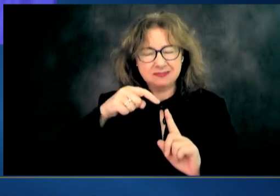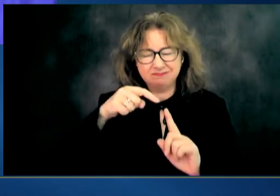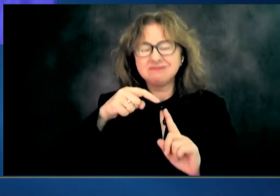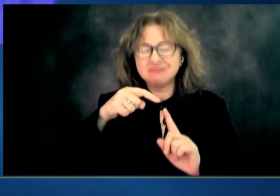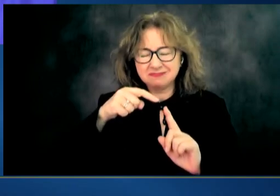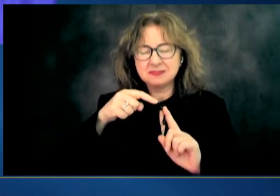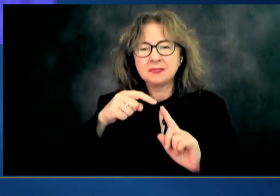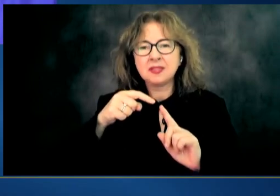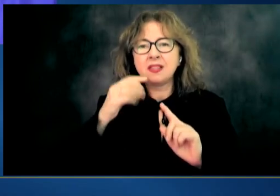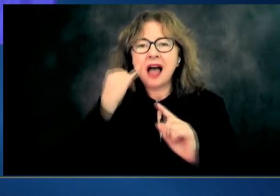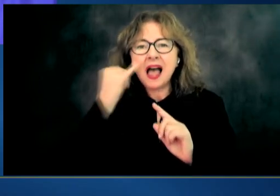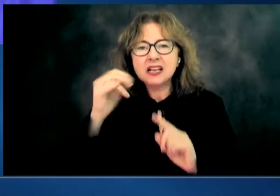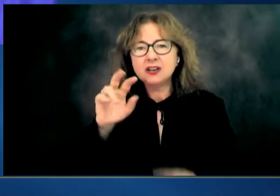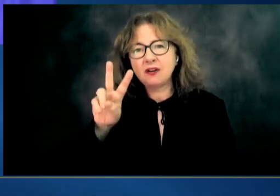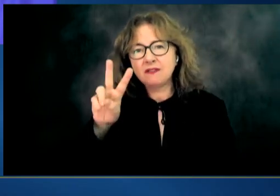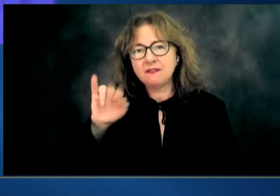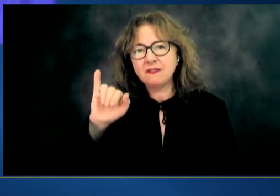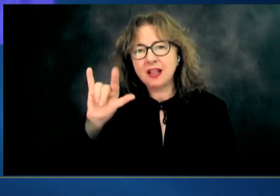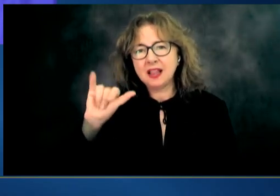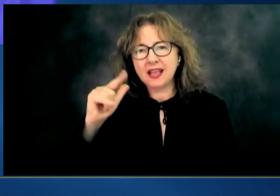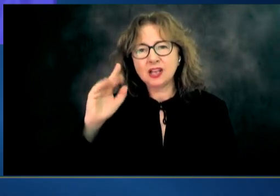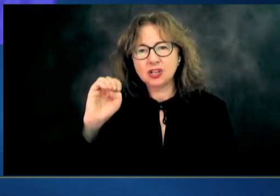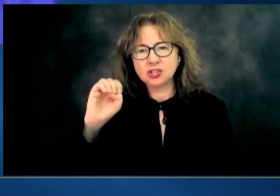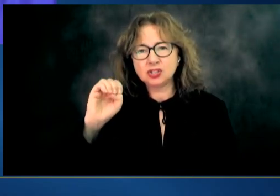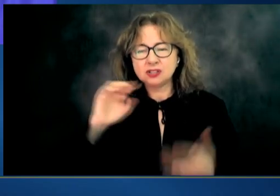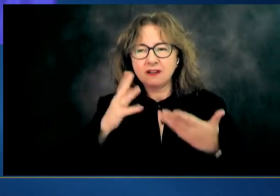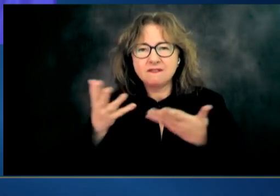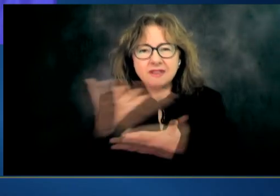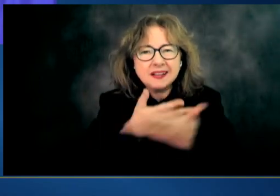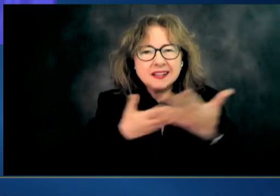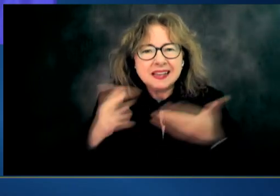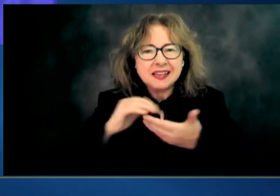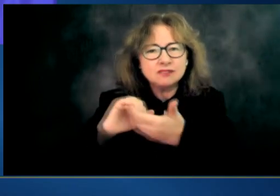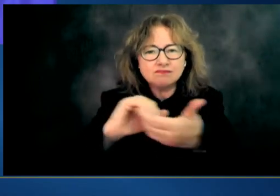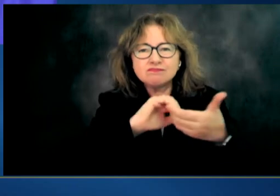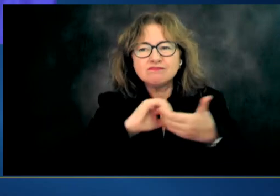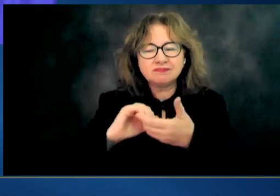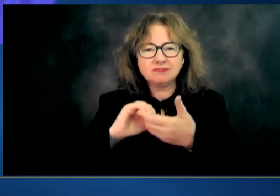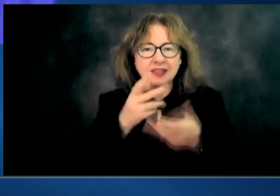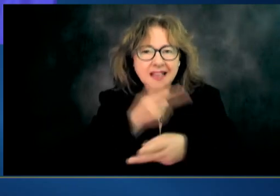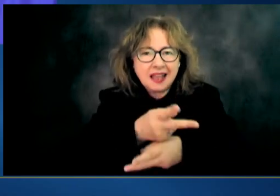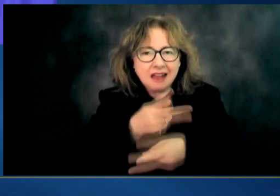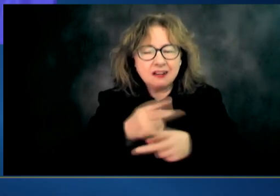in the care for individuals with sickle cell disease, their families, their loved ones. We're